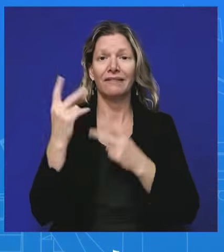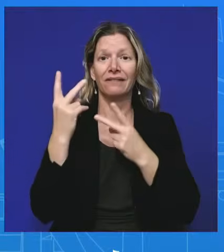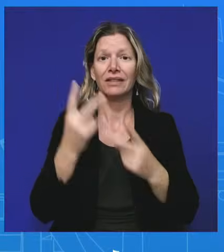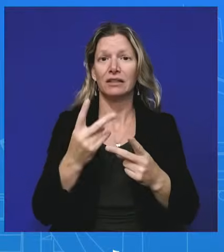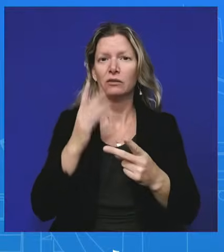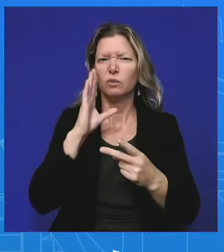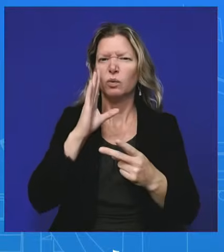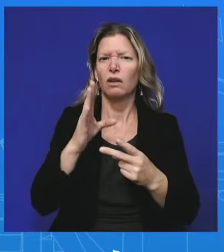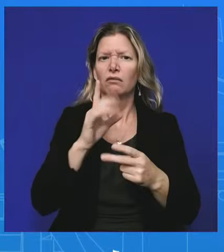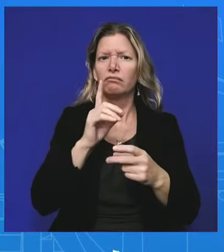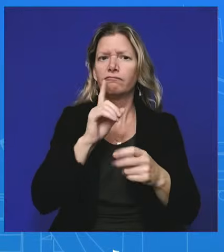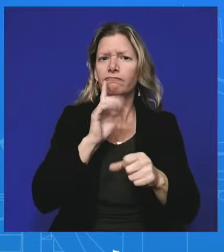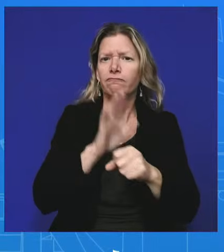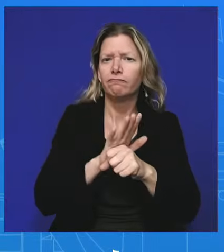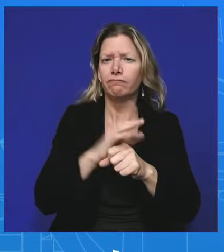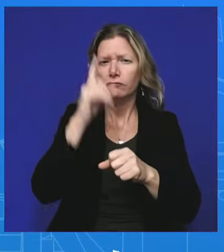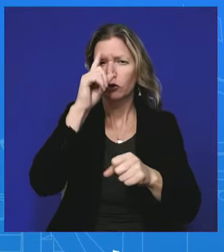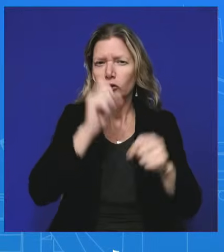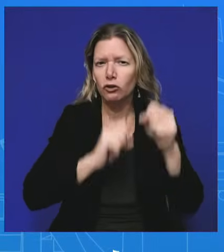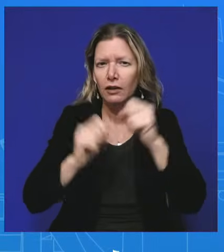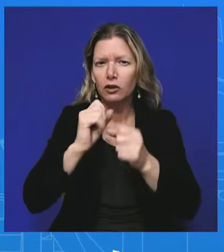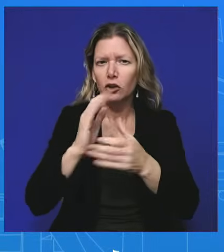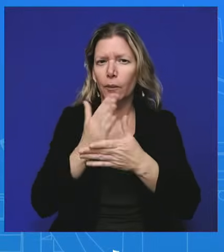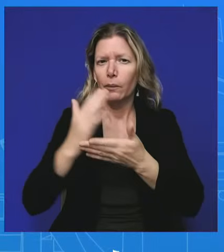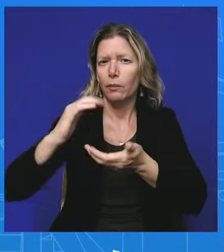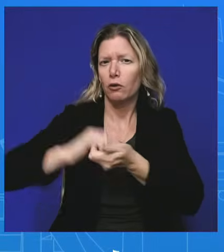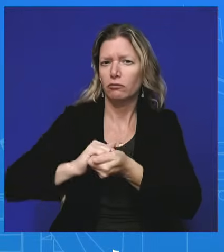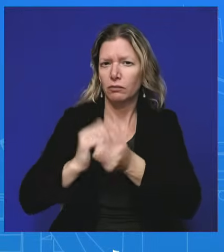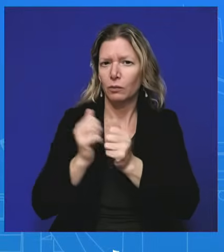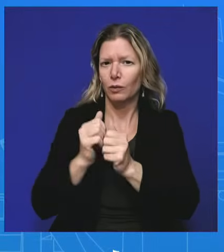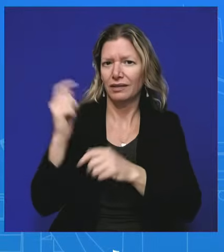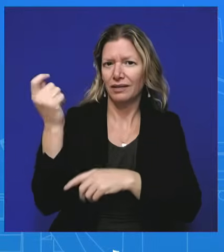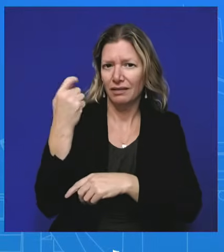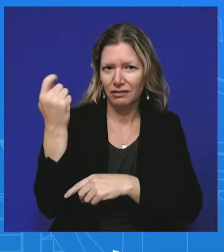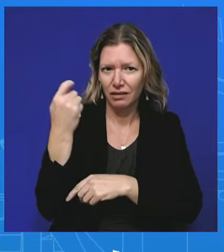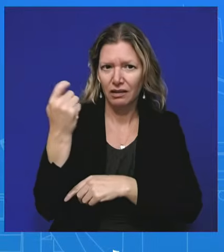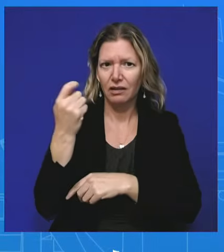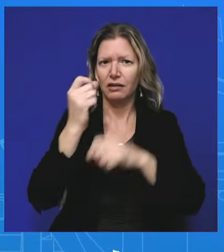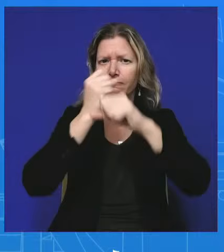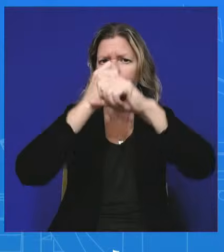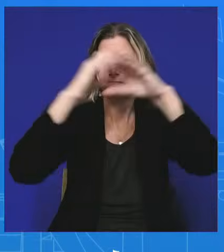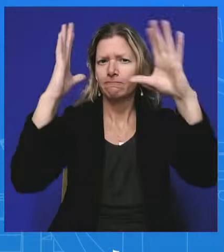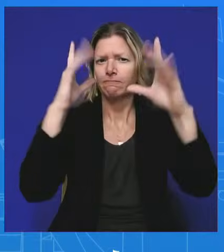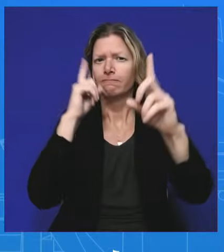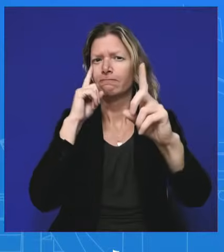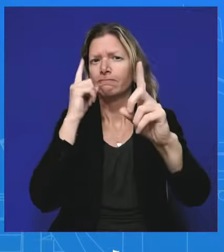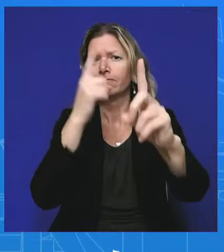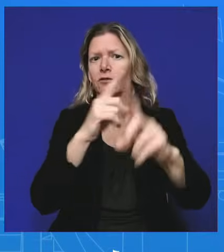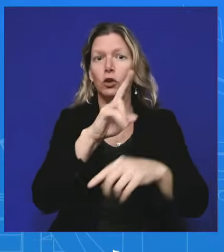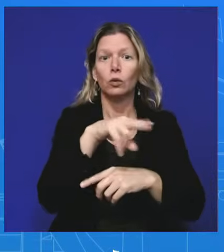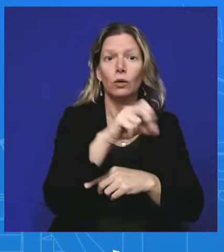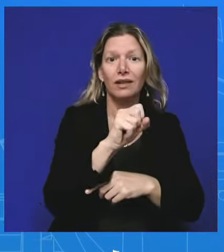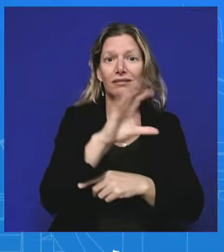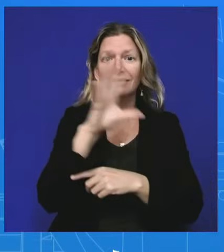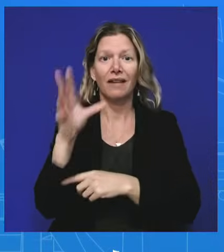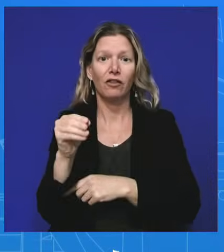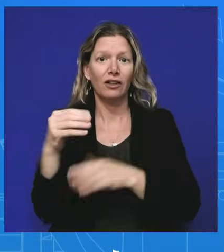that African leadership is essential to addressing global priorities. The Vice President will also host a state luncheon